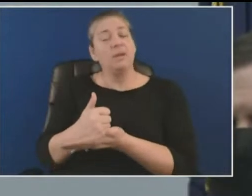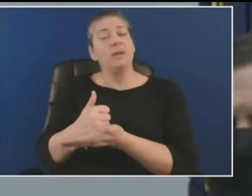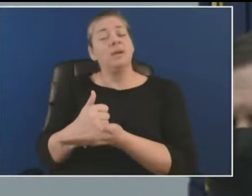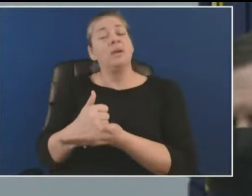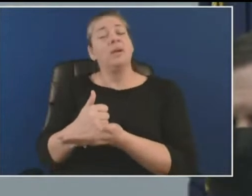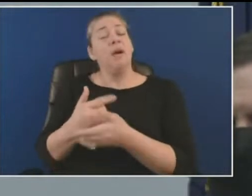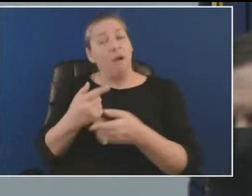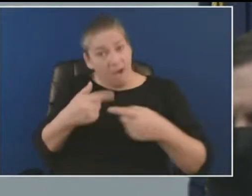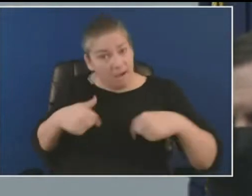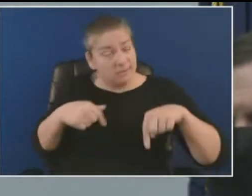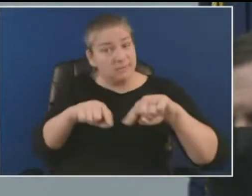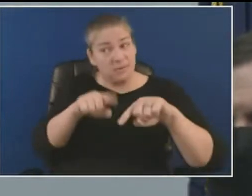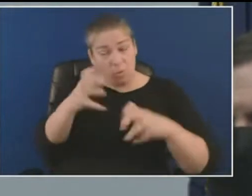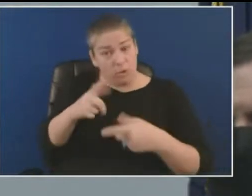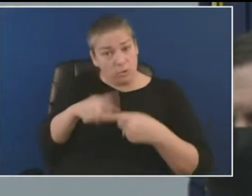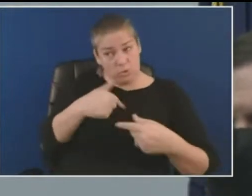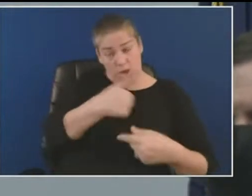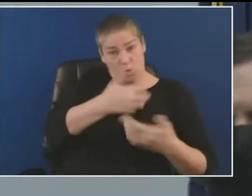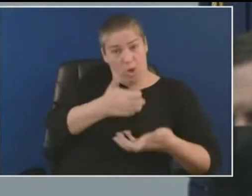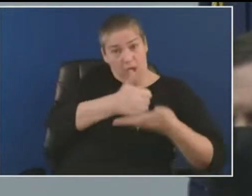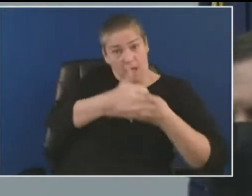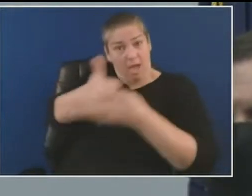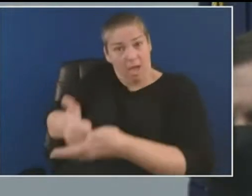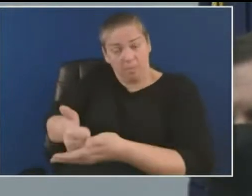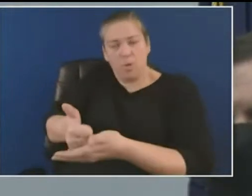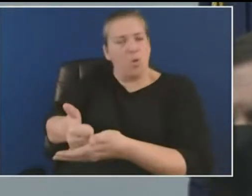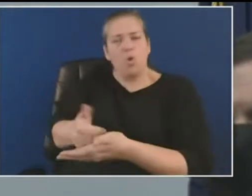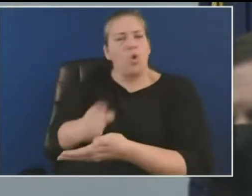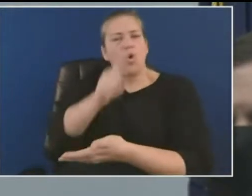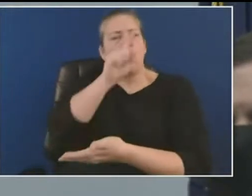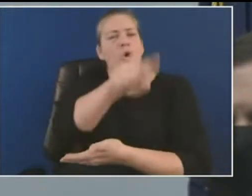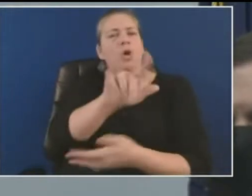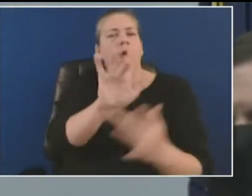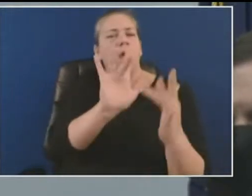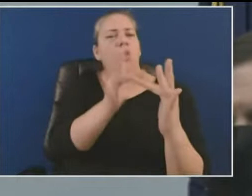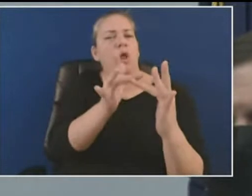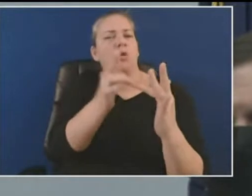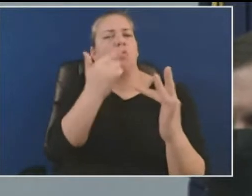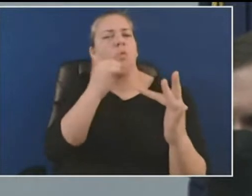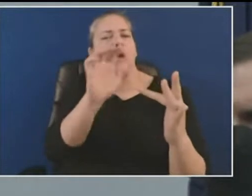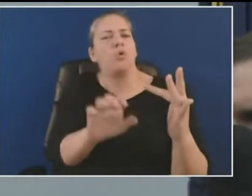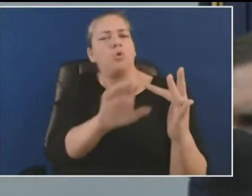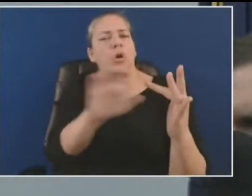moment is to go to redcross.org. Redcross.org is for people to give in